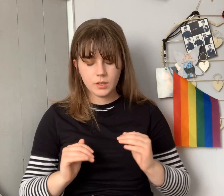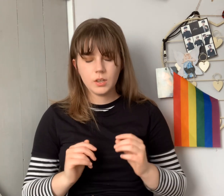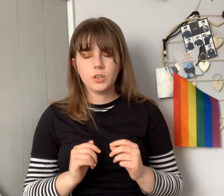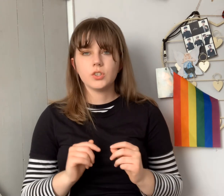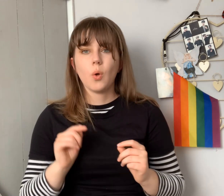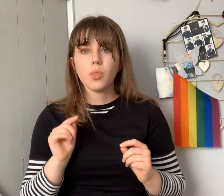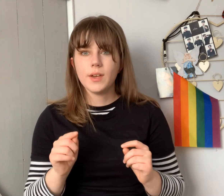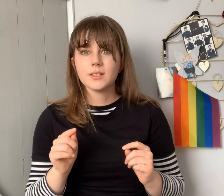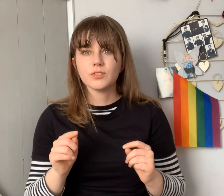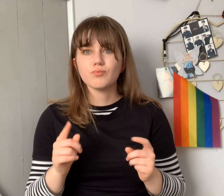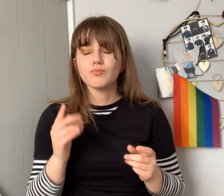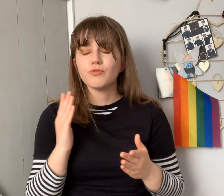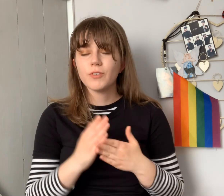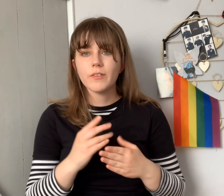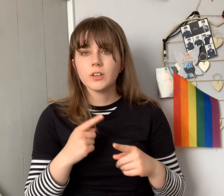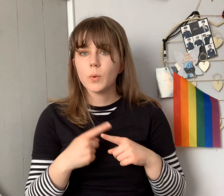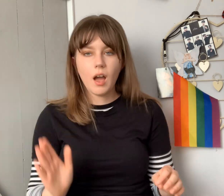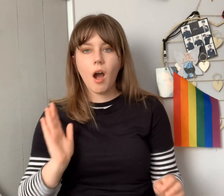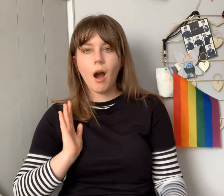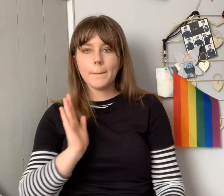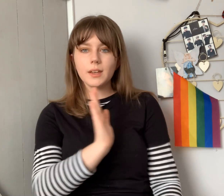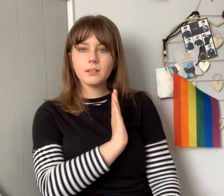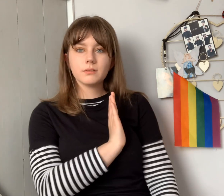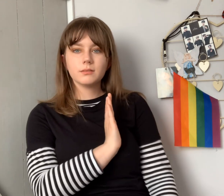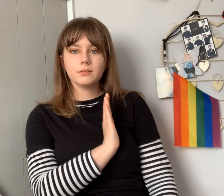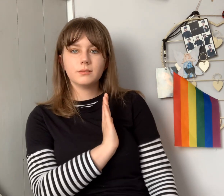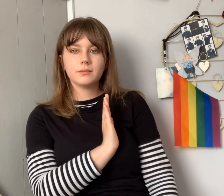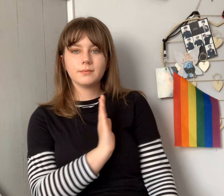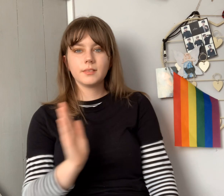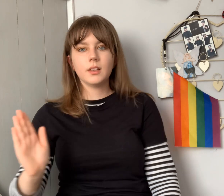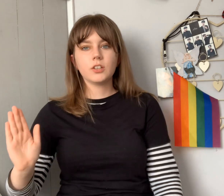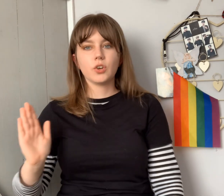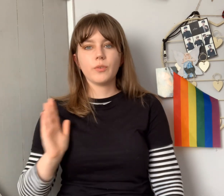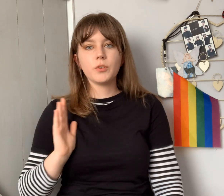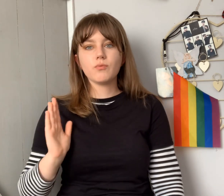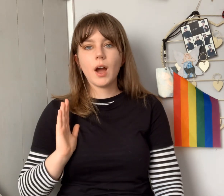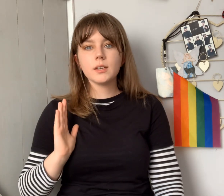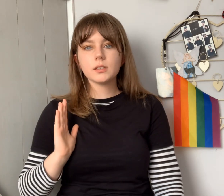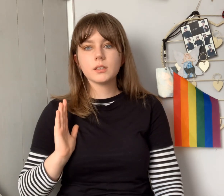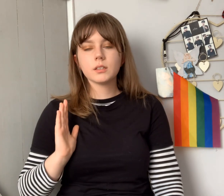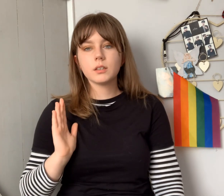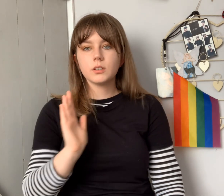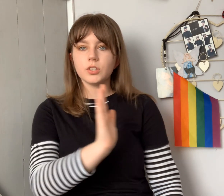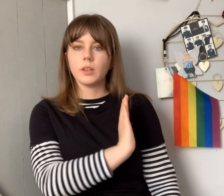"Armys" so from your right to your left "Armys behind"